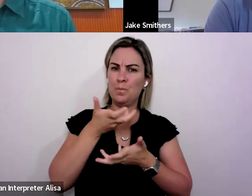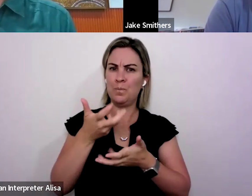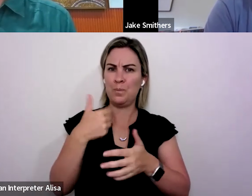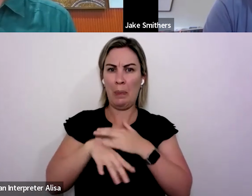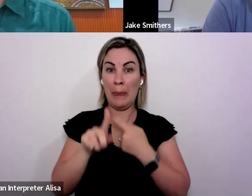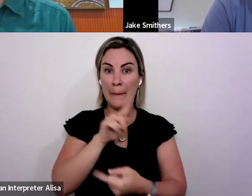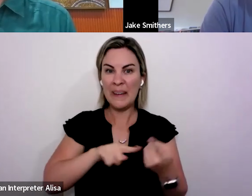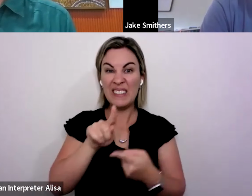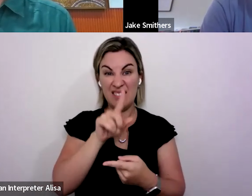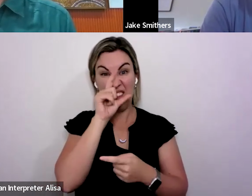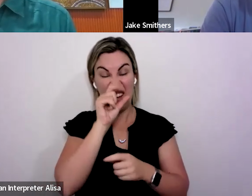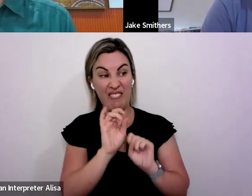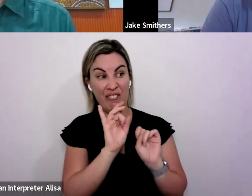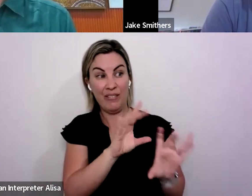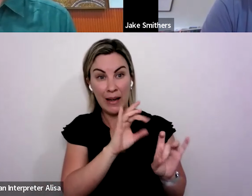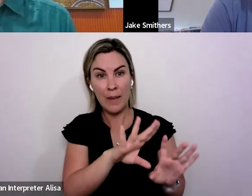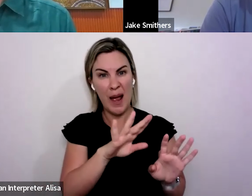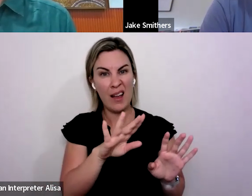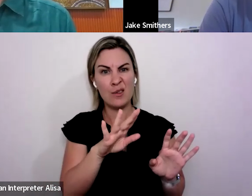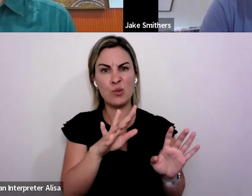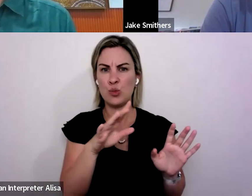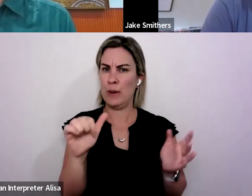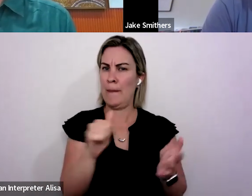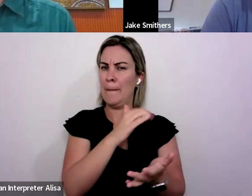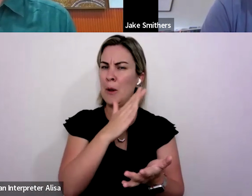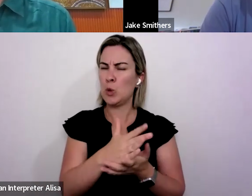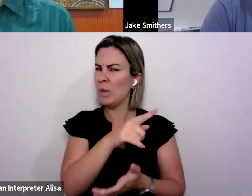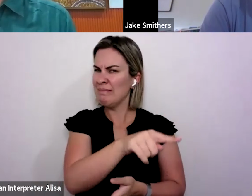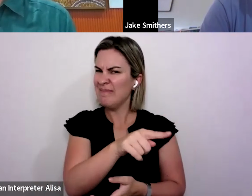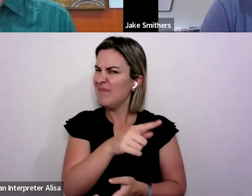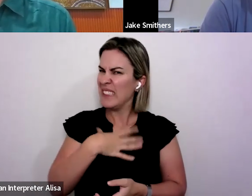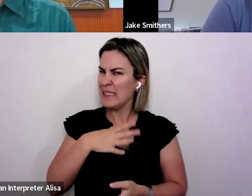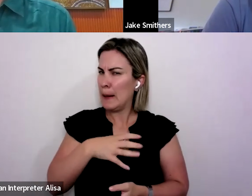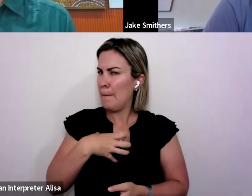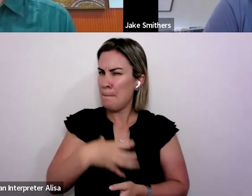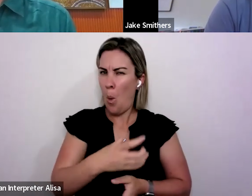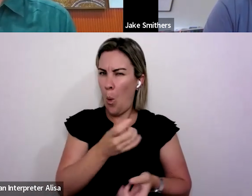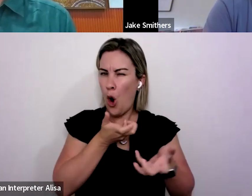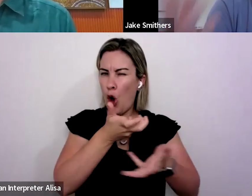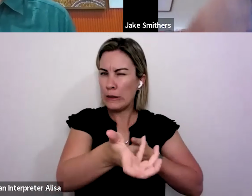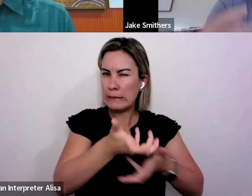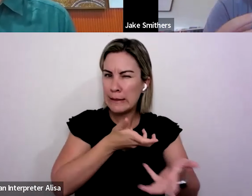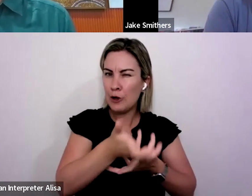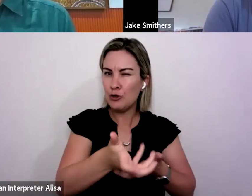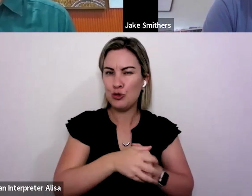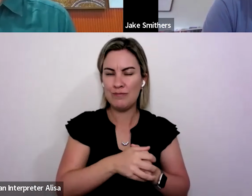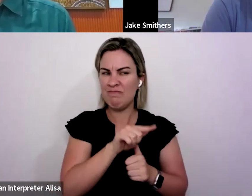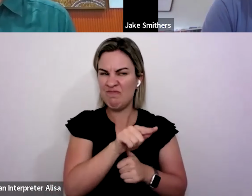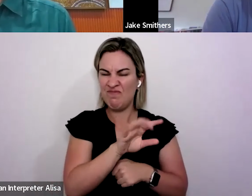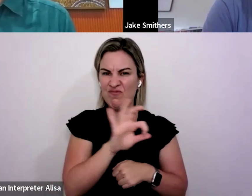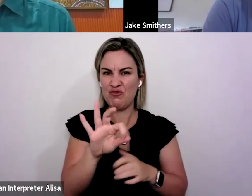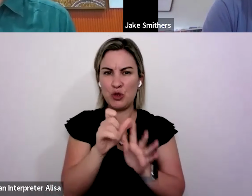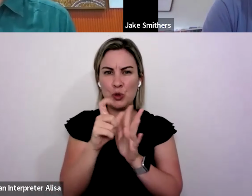could have got maybe a little bit more consultation or we don't feel like they've done enough. All that will be taken down in the feedback,